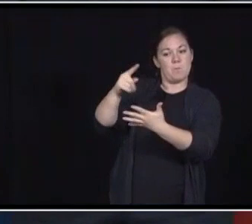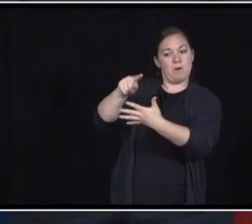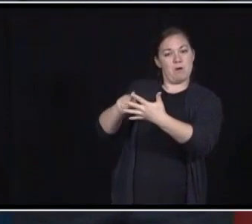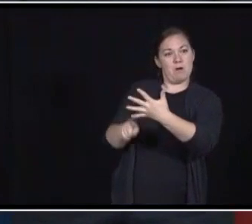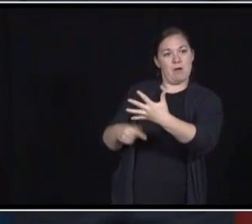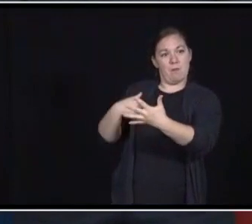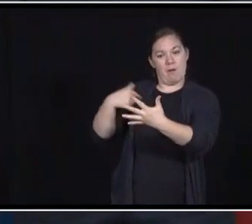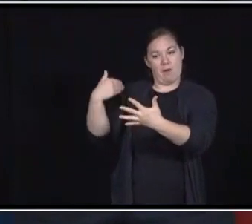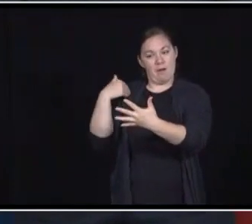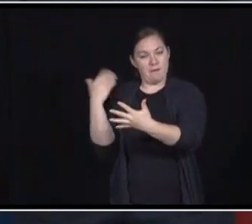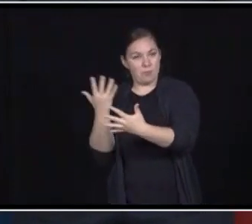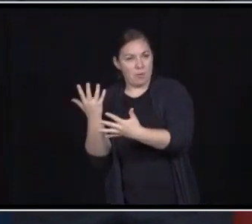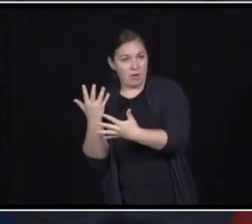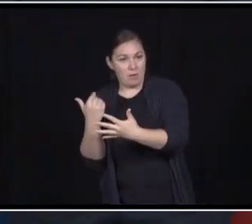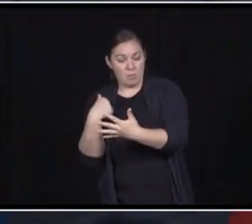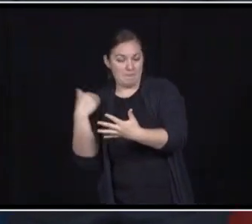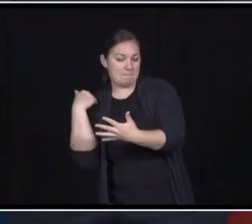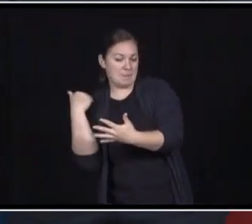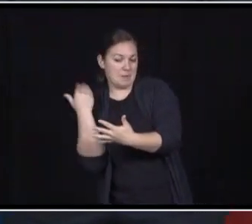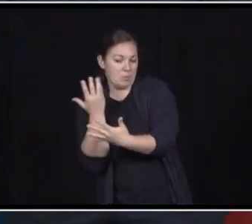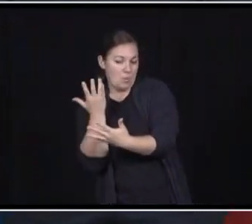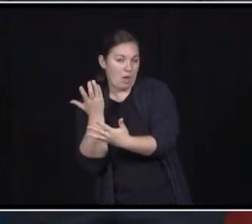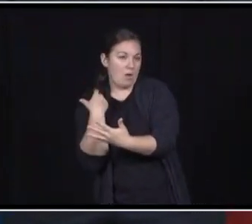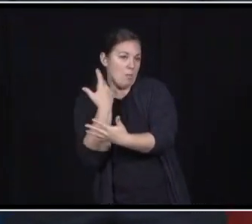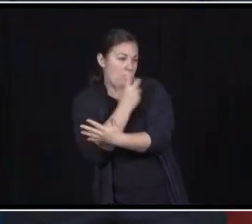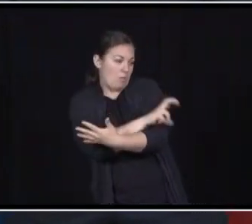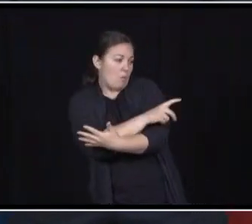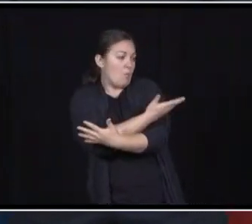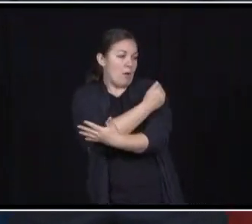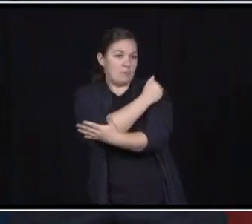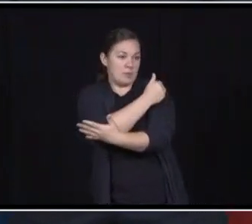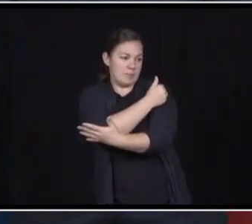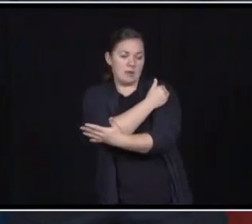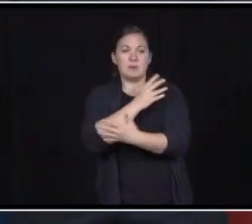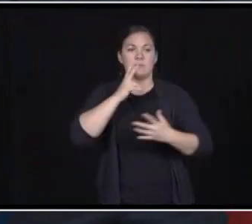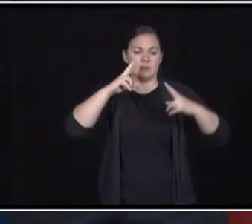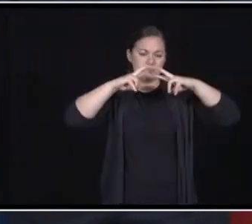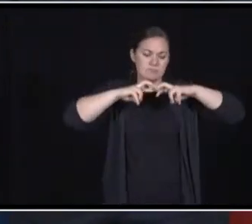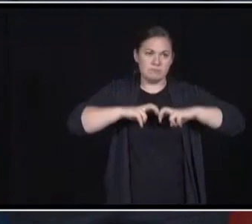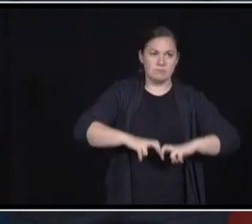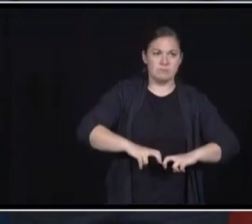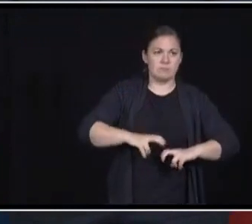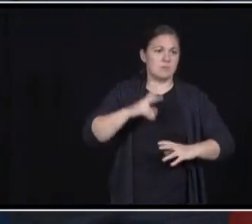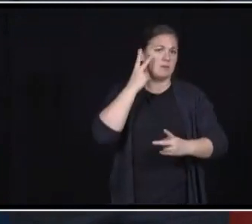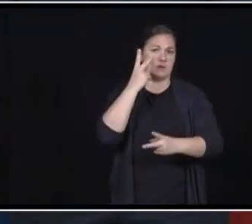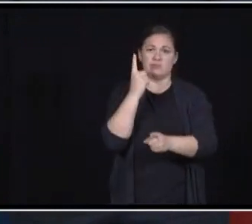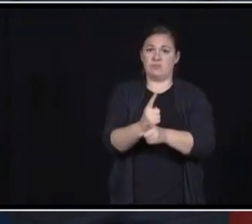in Ottawa and different steps that sometimes are noted in our HP PA. The health act.